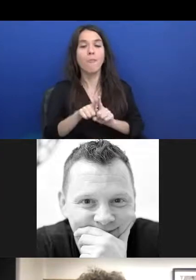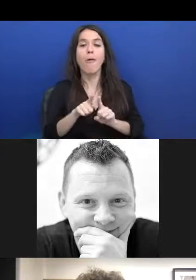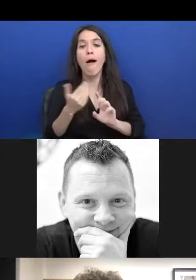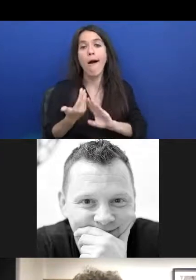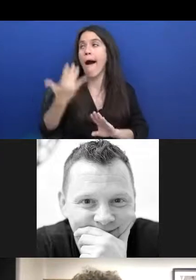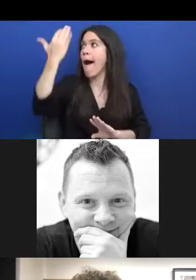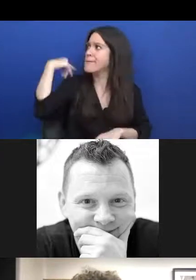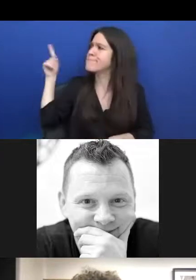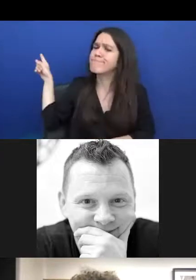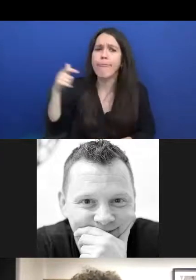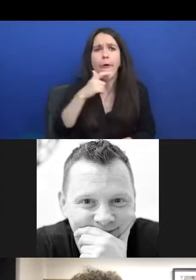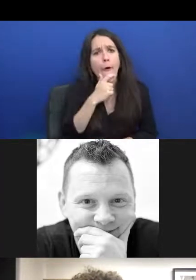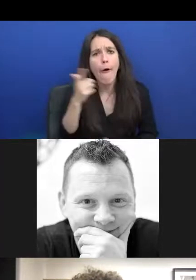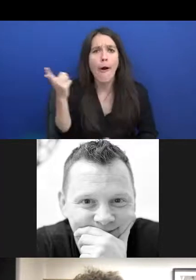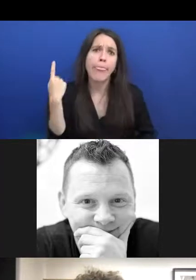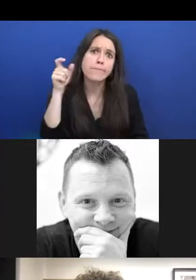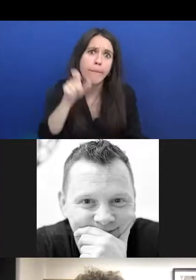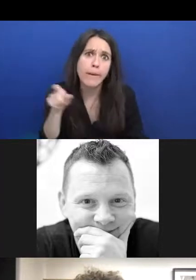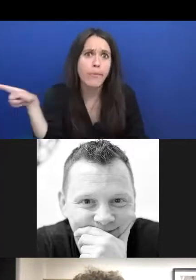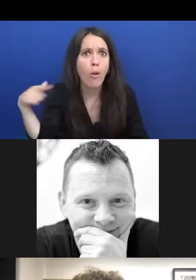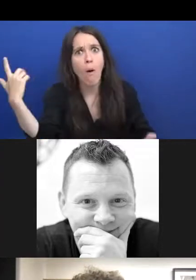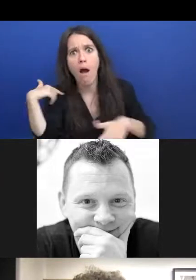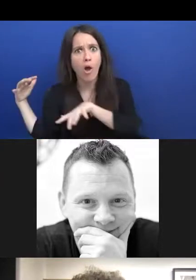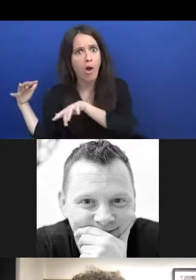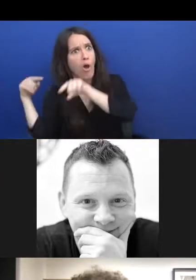these you know colonists in Africa they were doing terrible things with language and trying